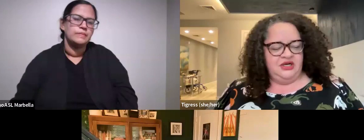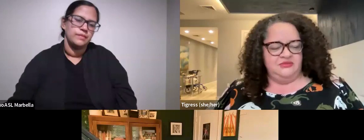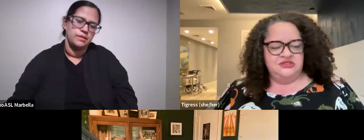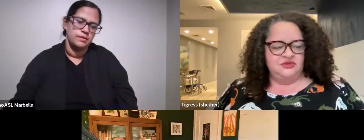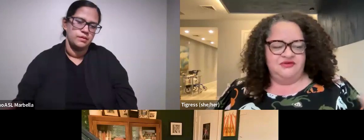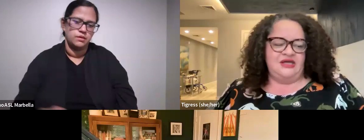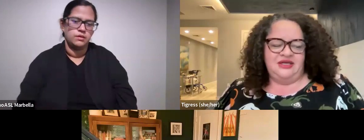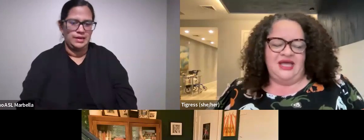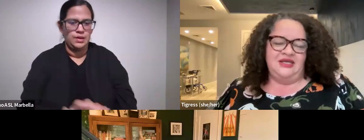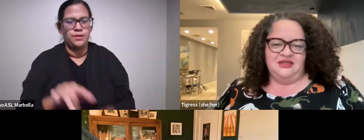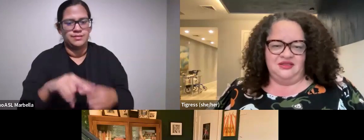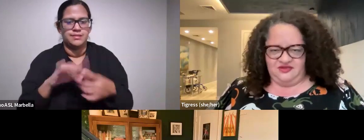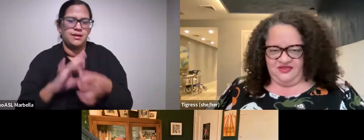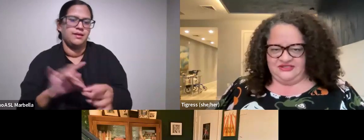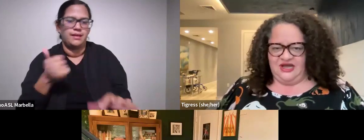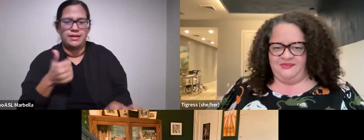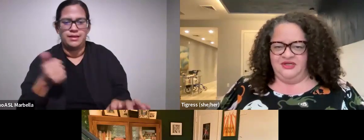When it comes to any of the things that happen,